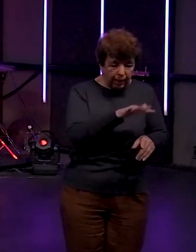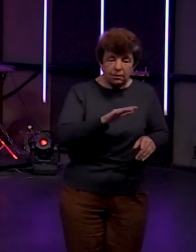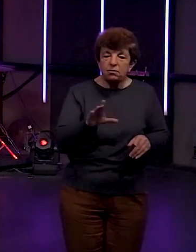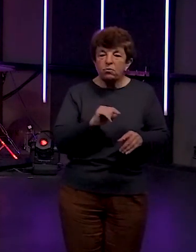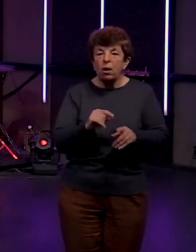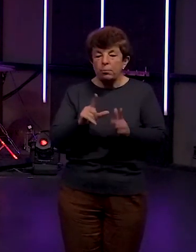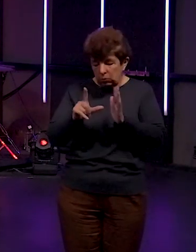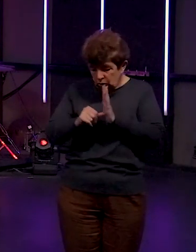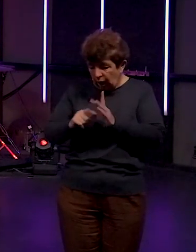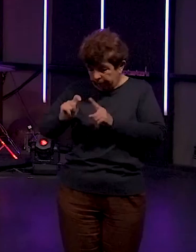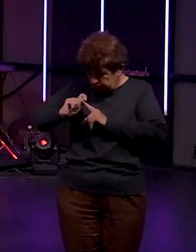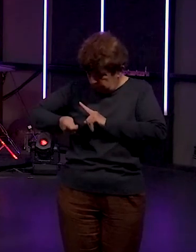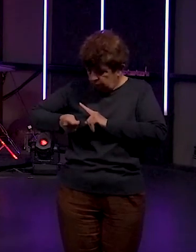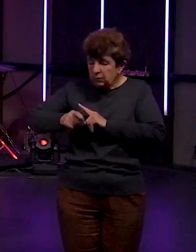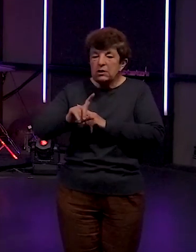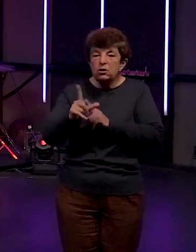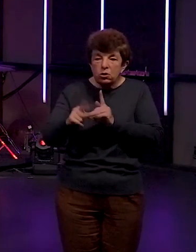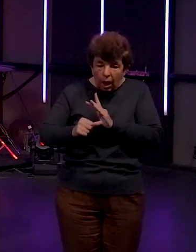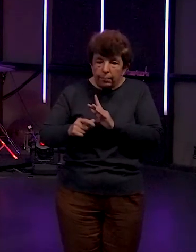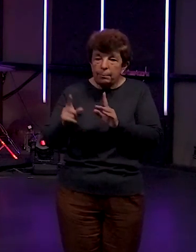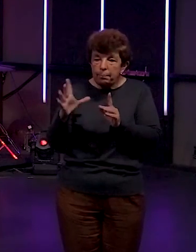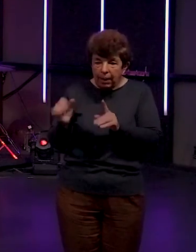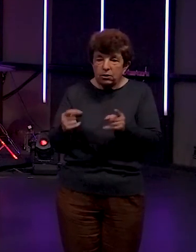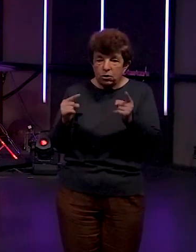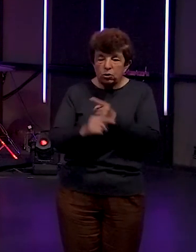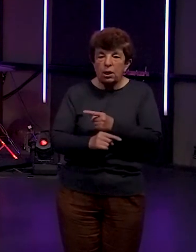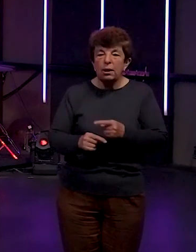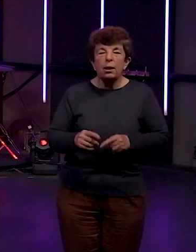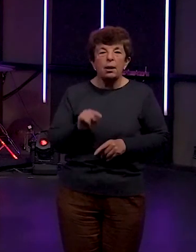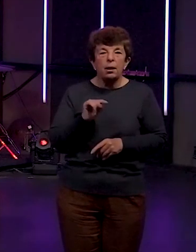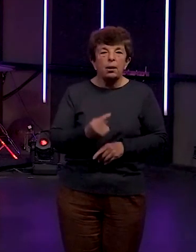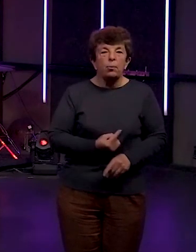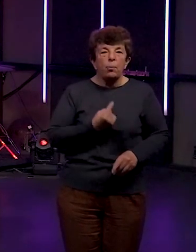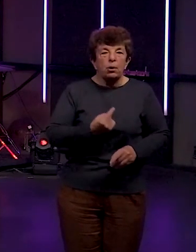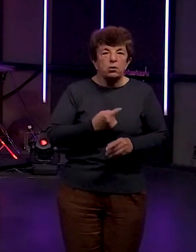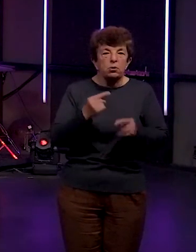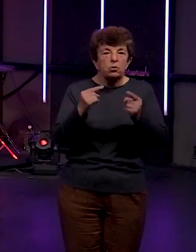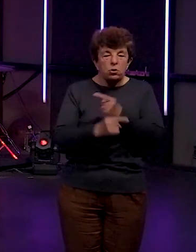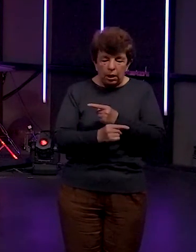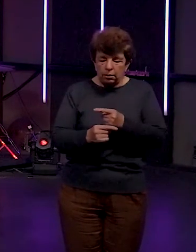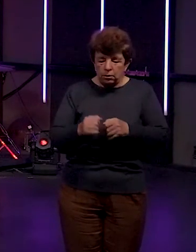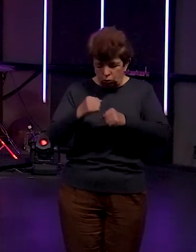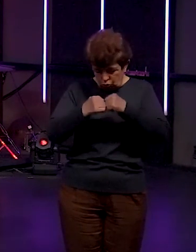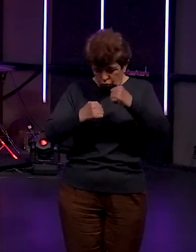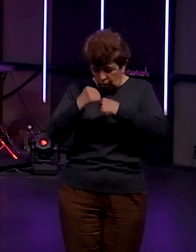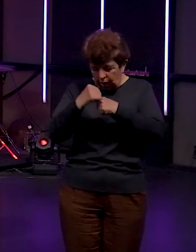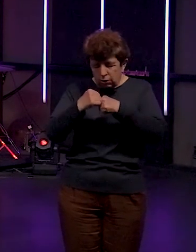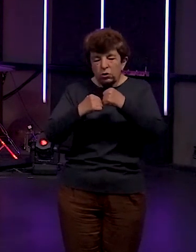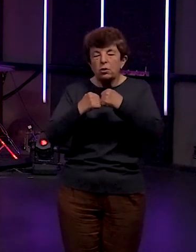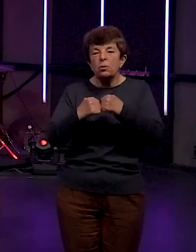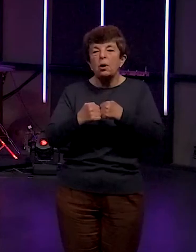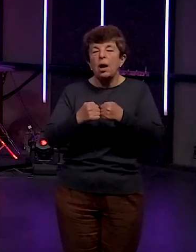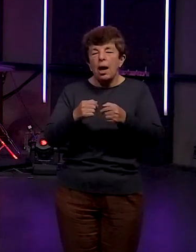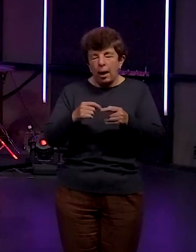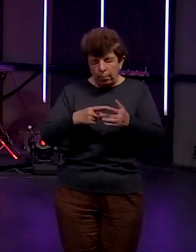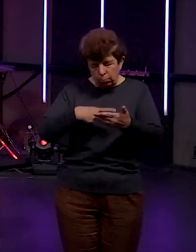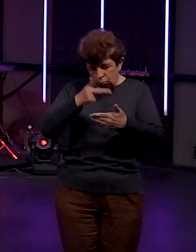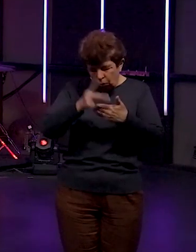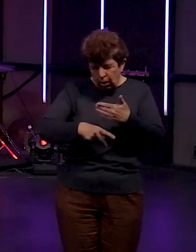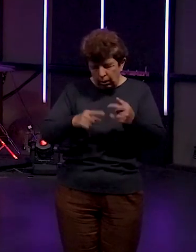to era. So there's personal change, there's structural and program change